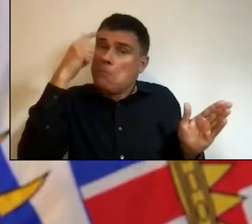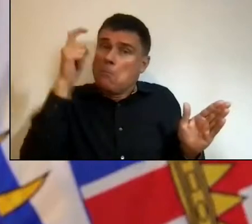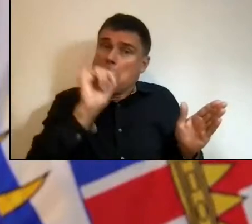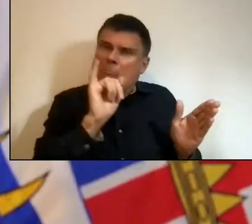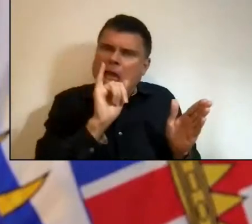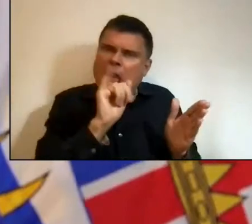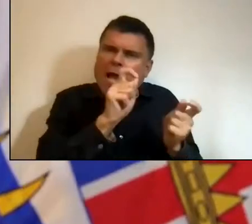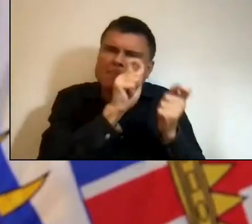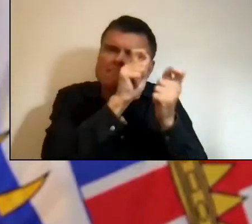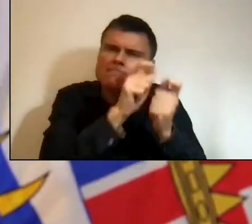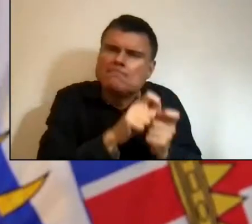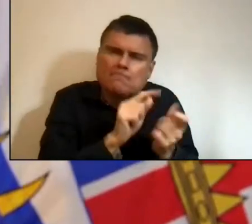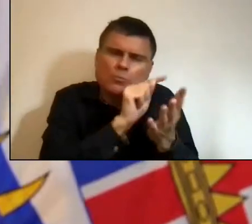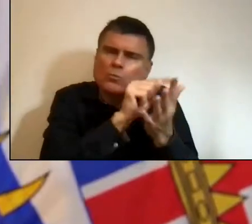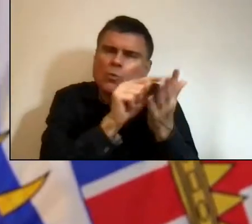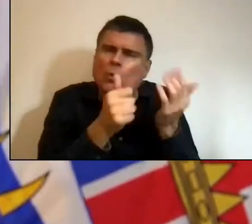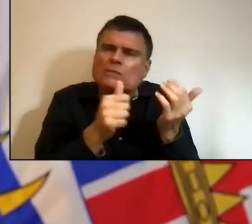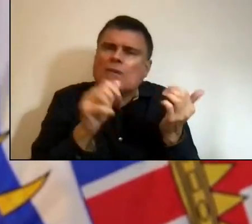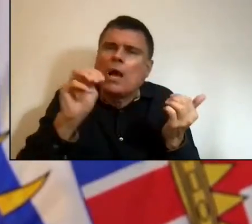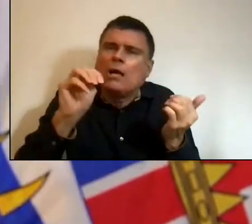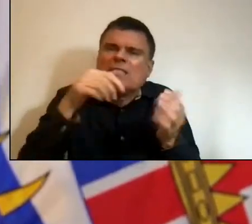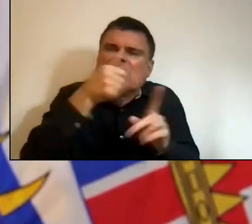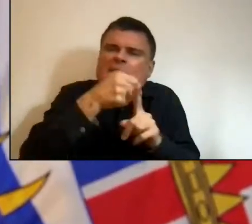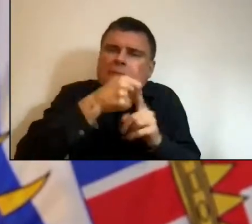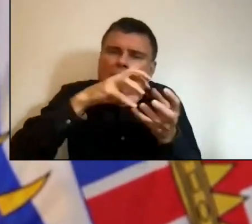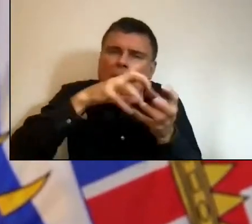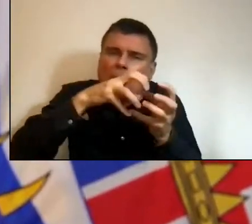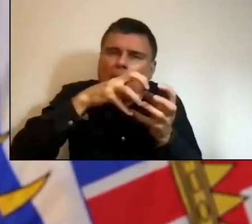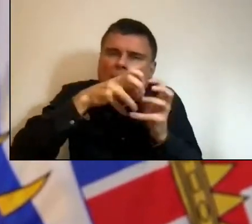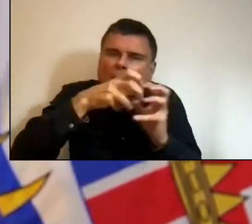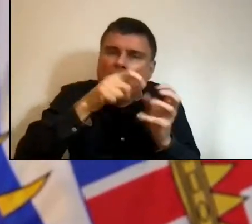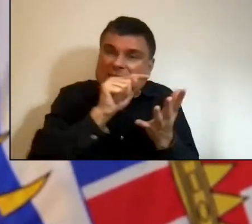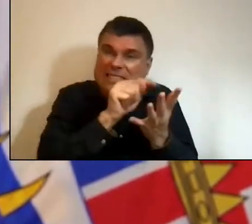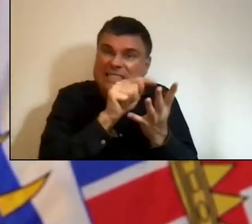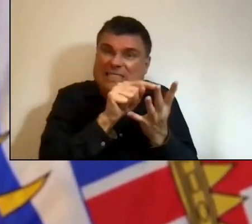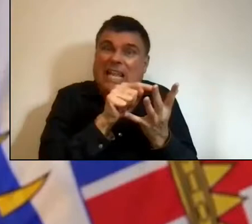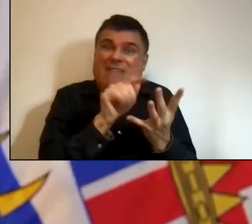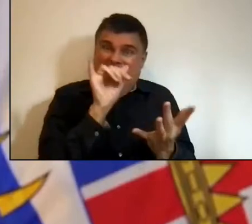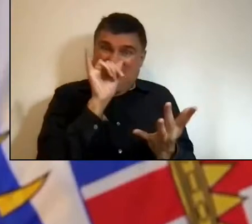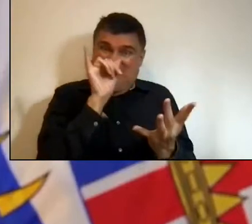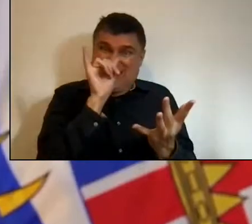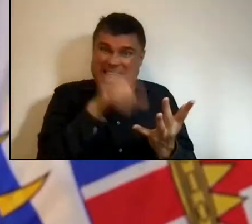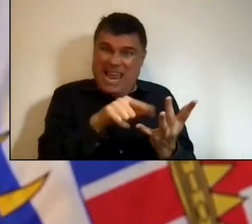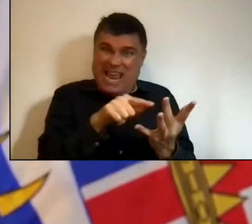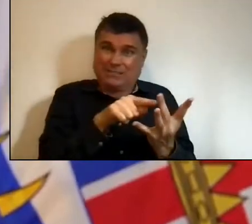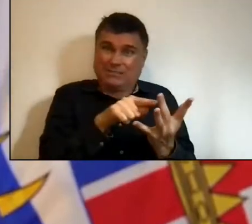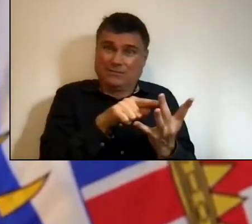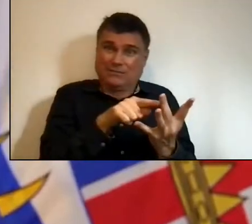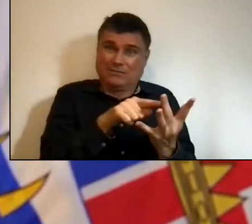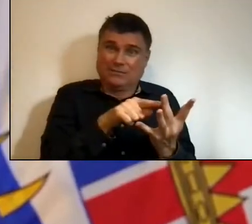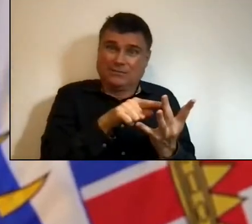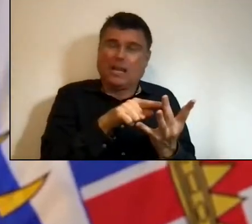sequencing. So some parts of the country